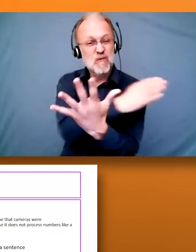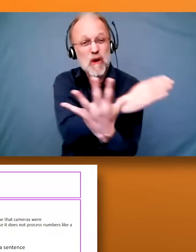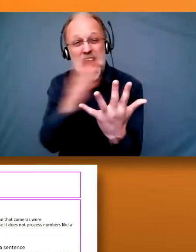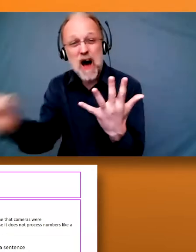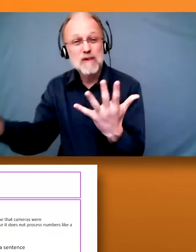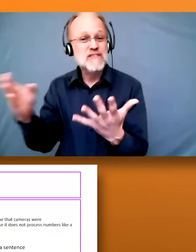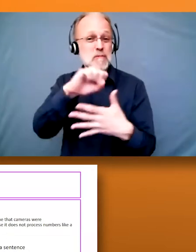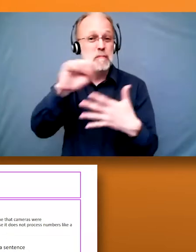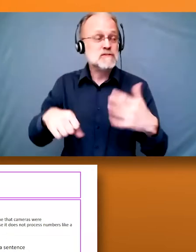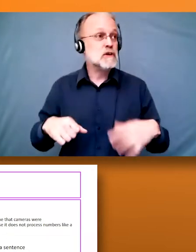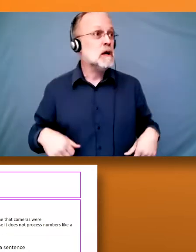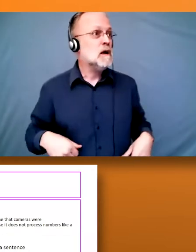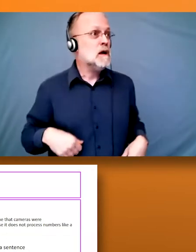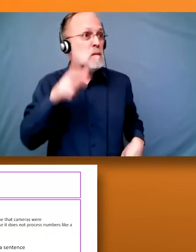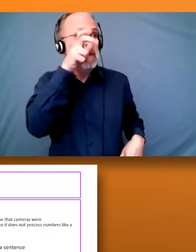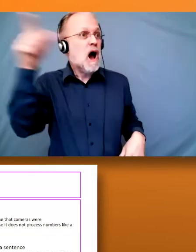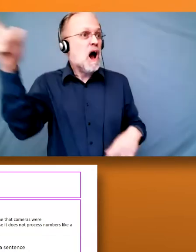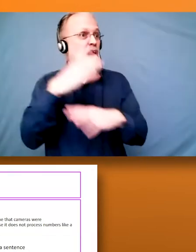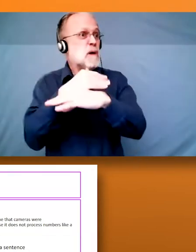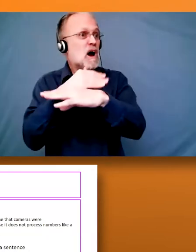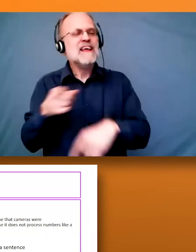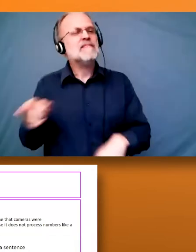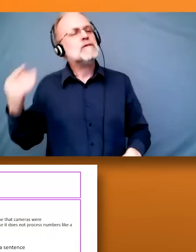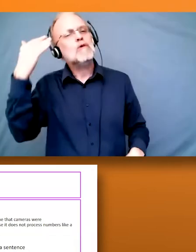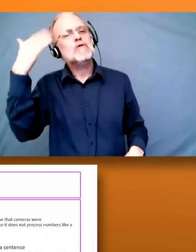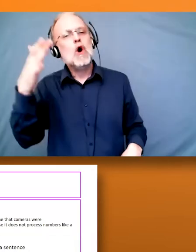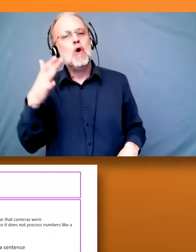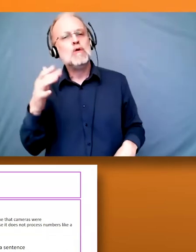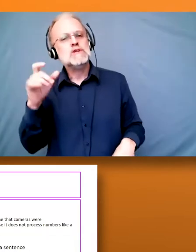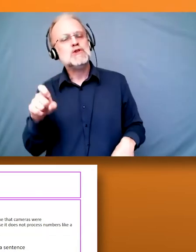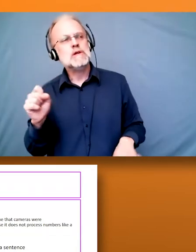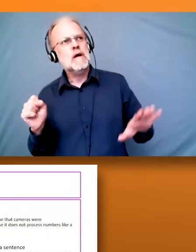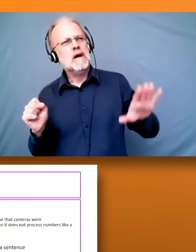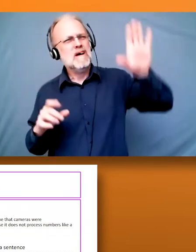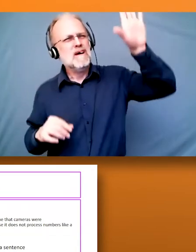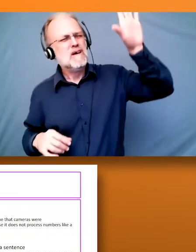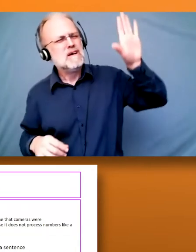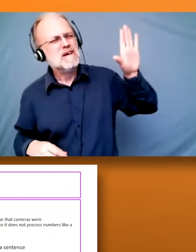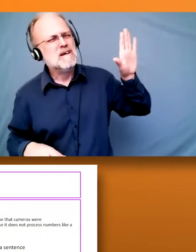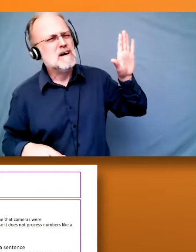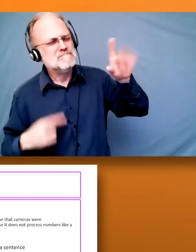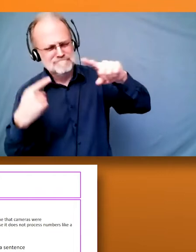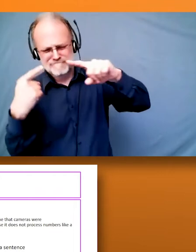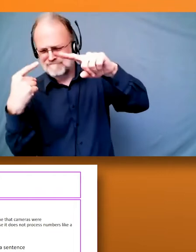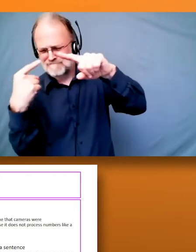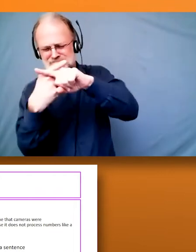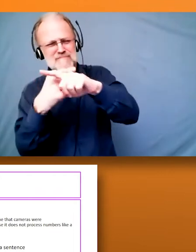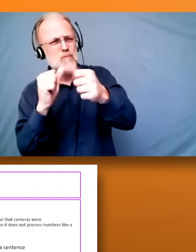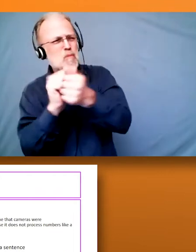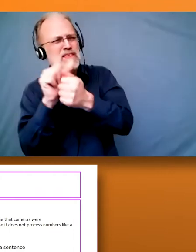sometimes throughout your whole class. And they don't know how to say, "Wait a minute. "I'm picking--I'm pulling the wrong meaning for this word.